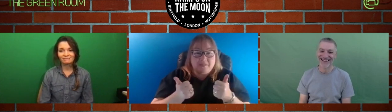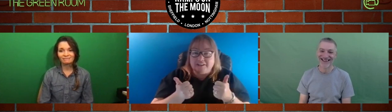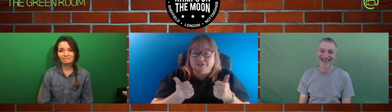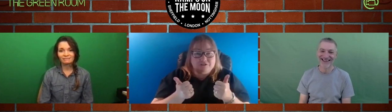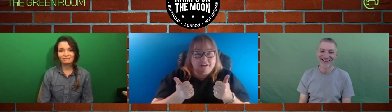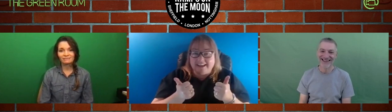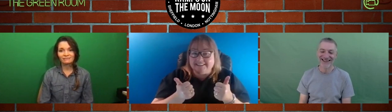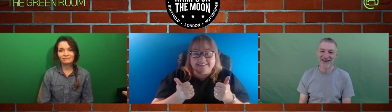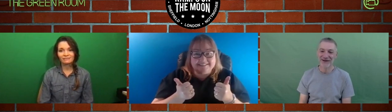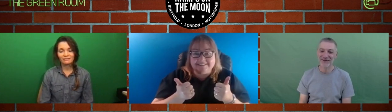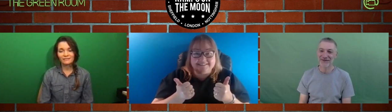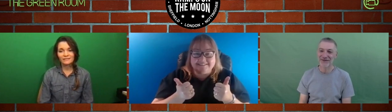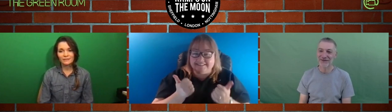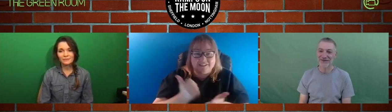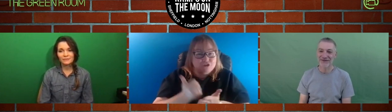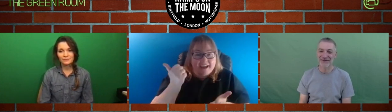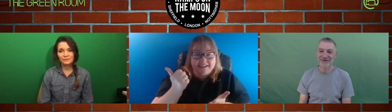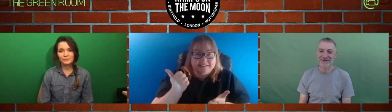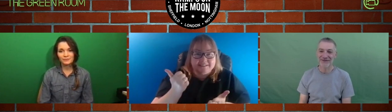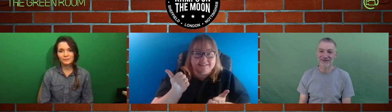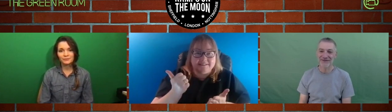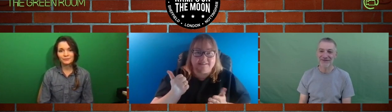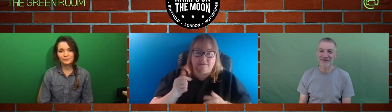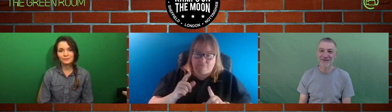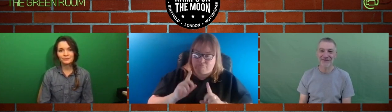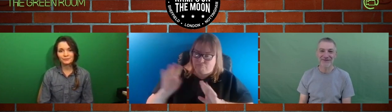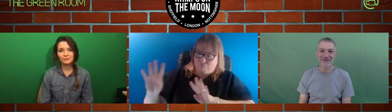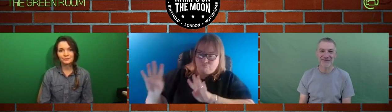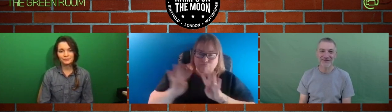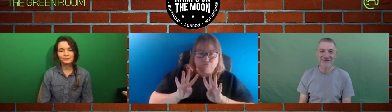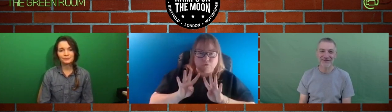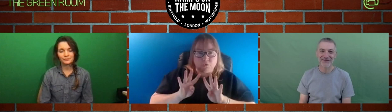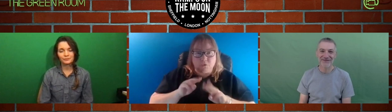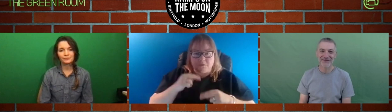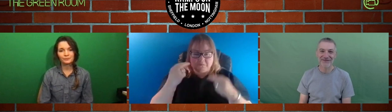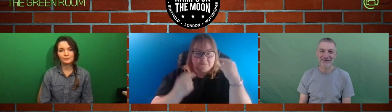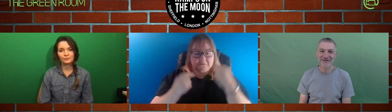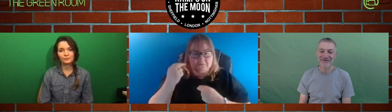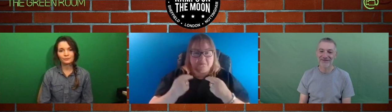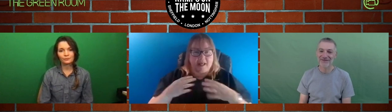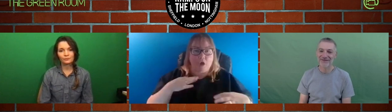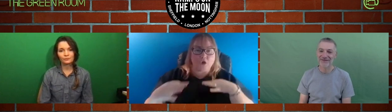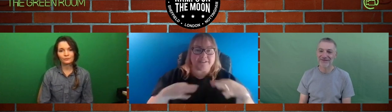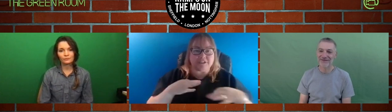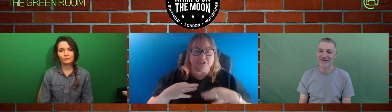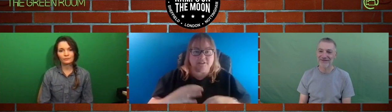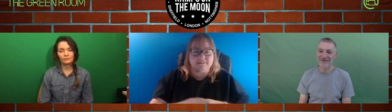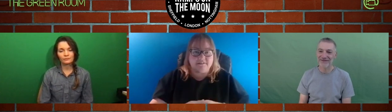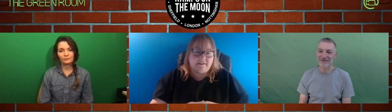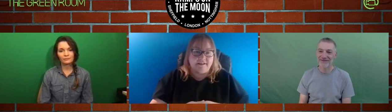though it's great that different people got an opportunity to audition, for sure. It's the same, the last show that I did this similar role, I was assistant